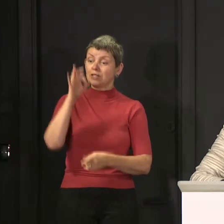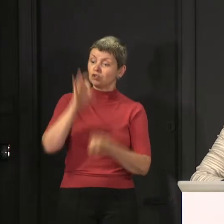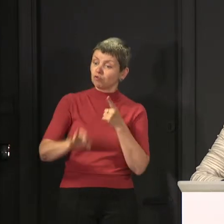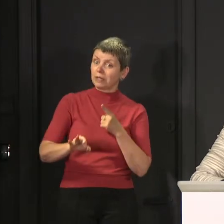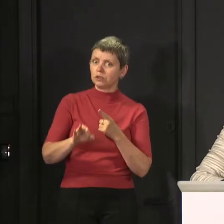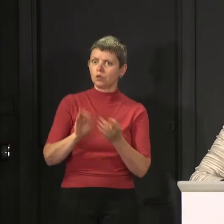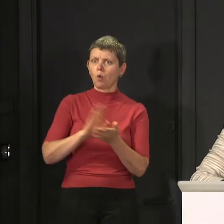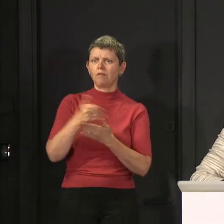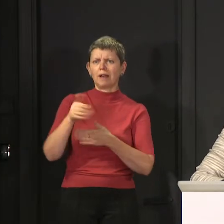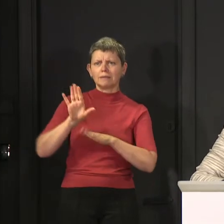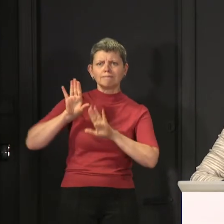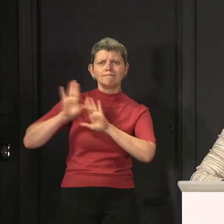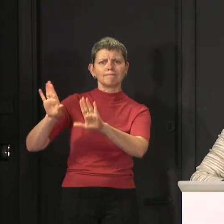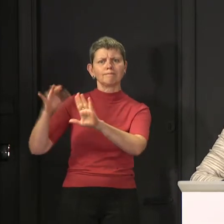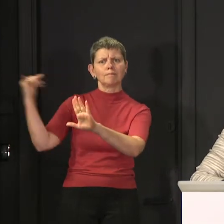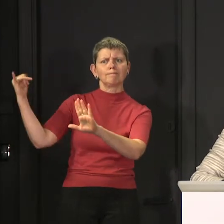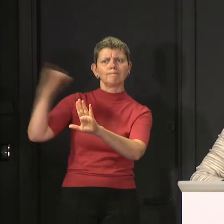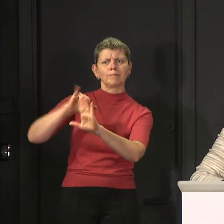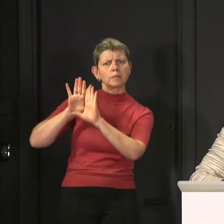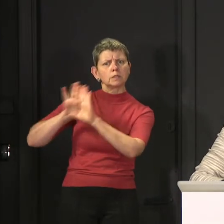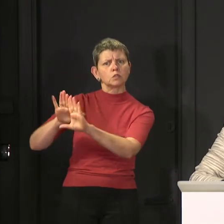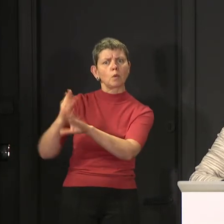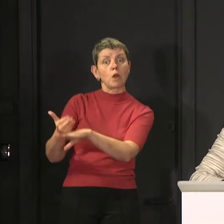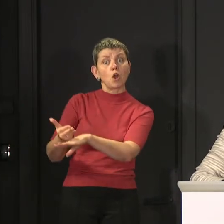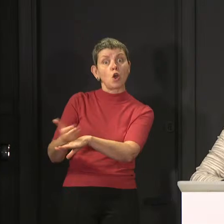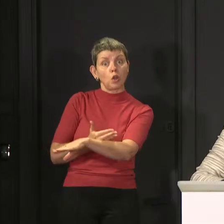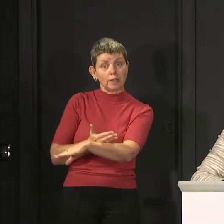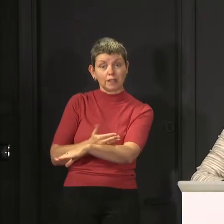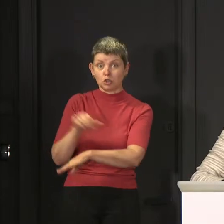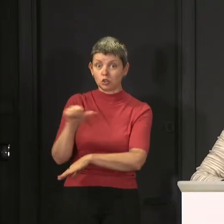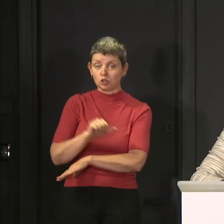travel at an earlier stage of this pandemic. If you remember a few weeks ago when we were